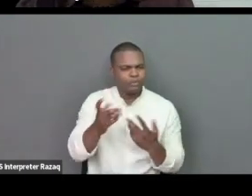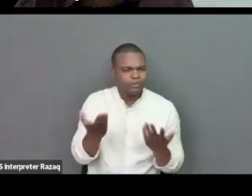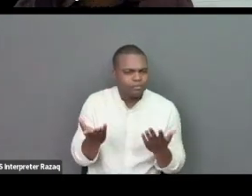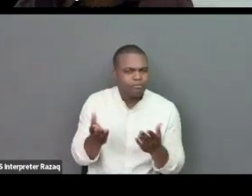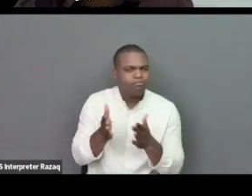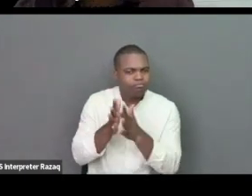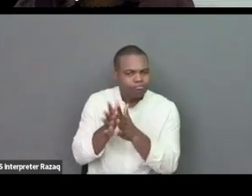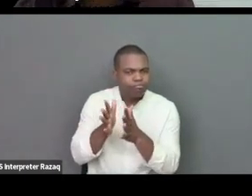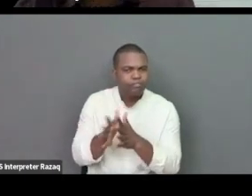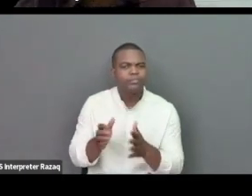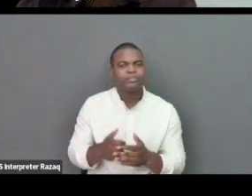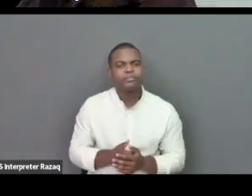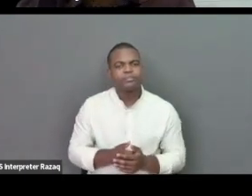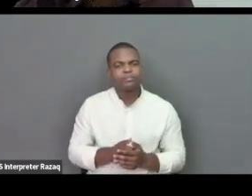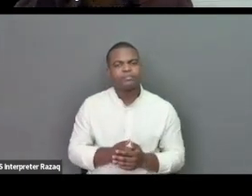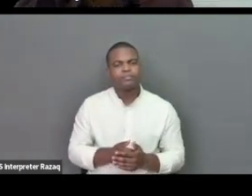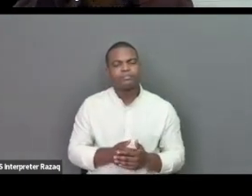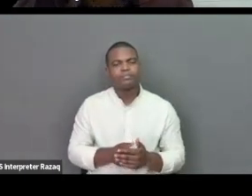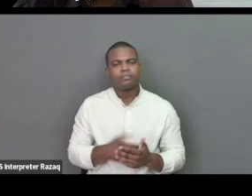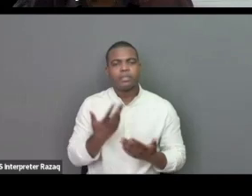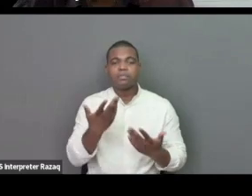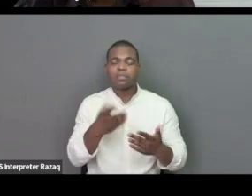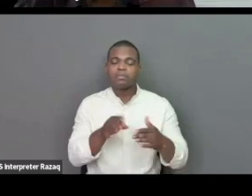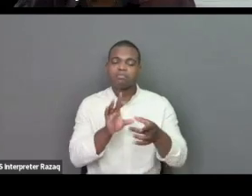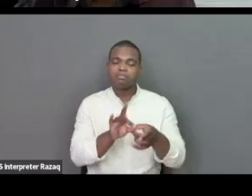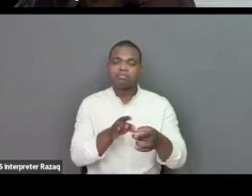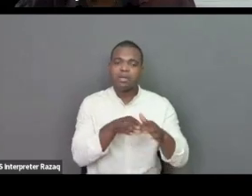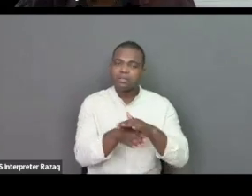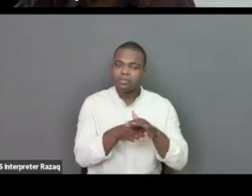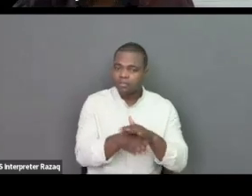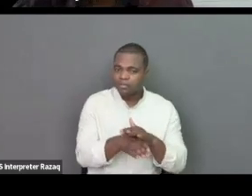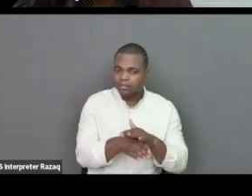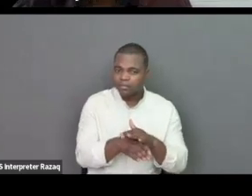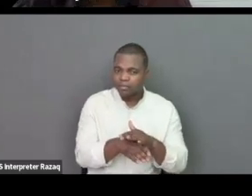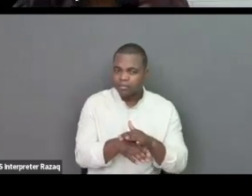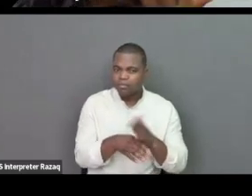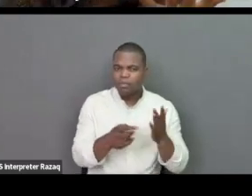And then, of course, technically,